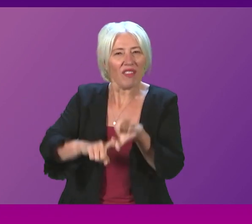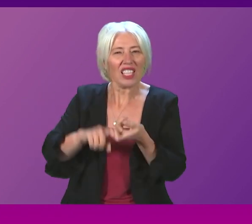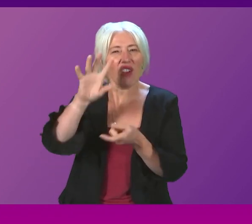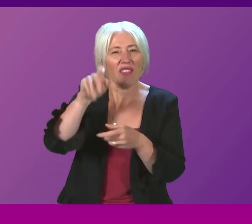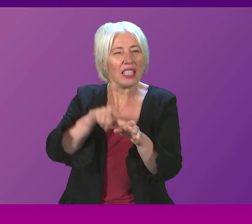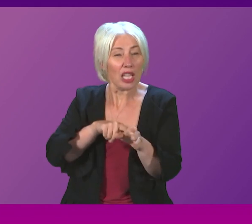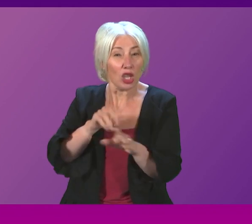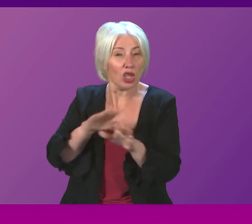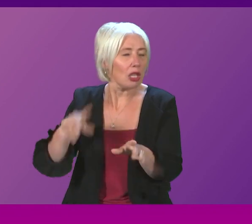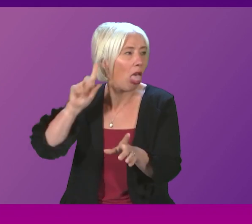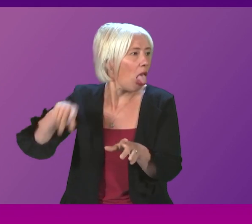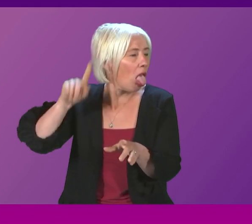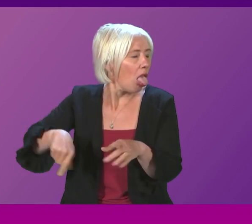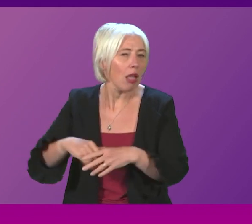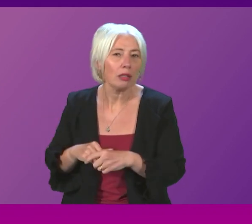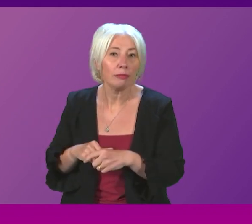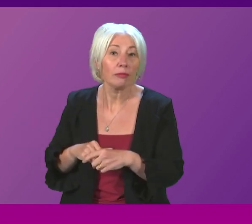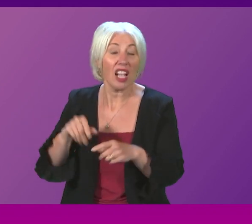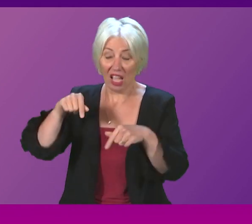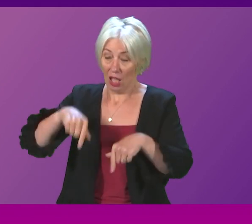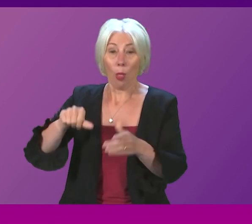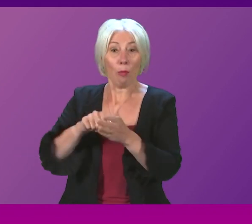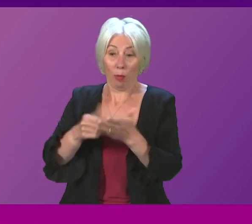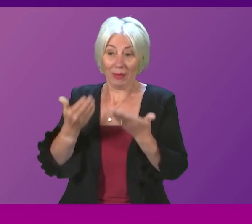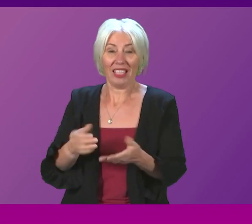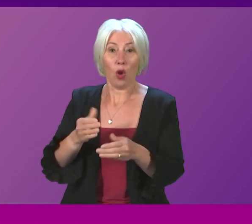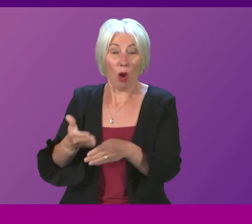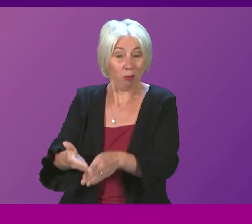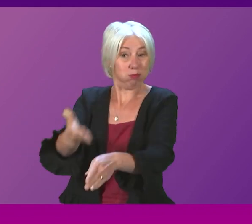Those problems predate the challenges with the budget and the inflation crisis.